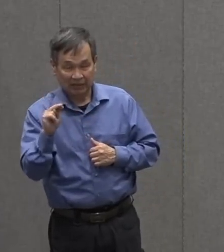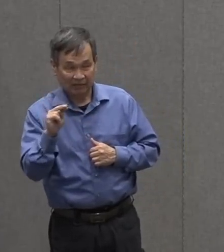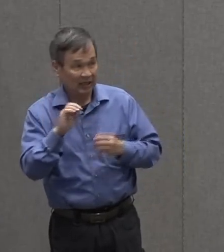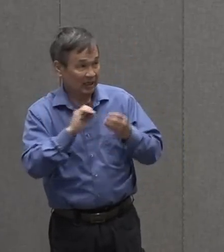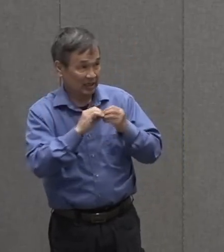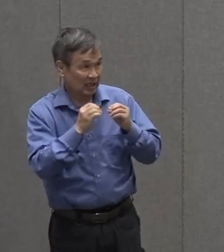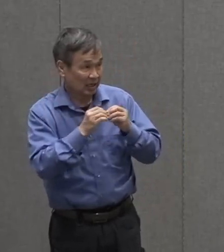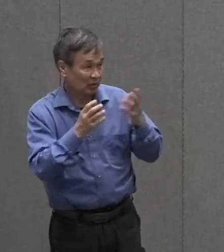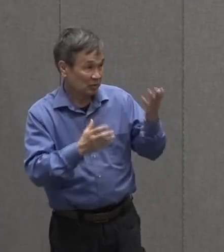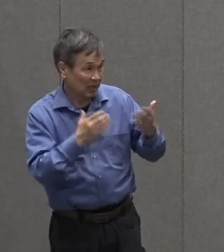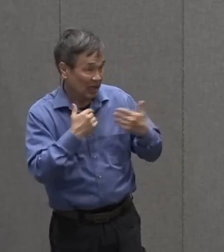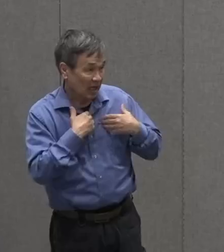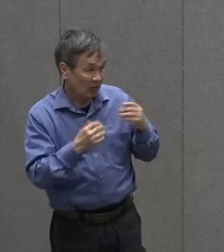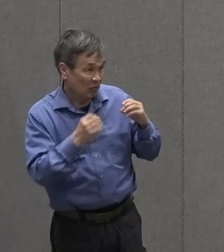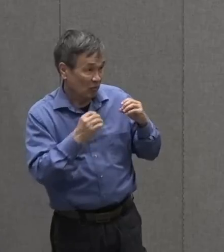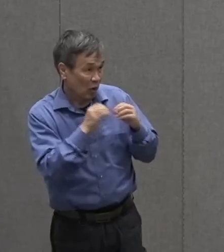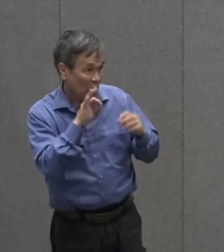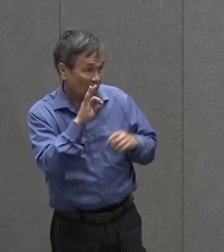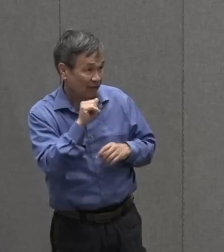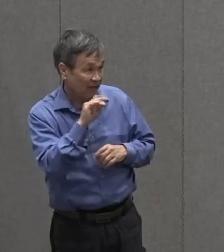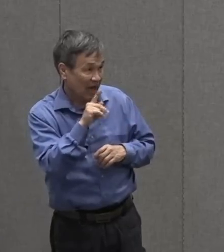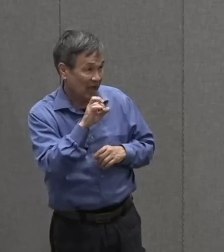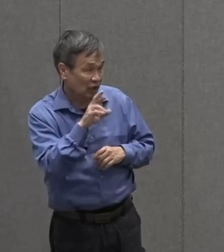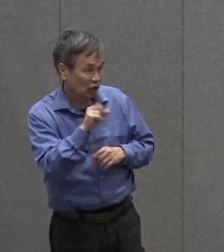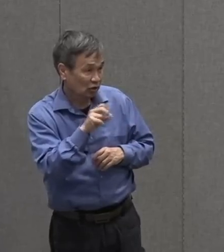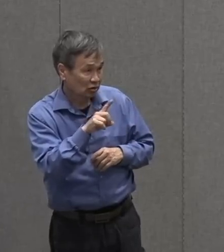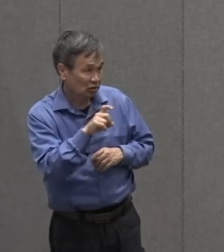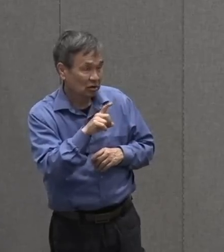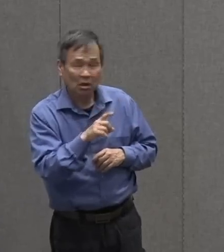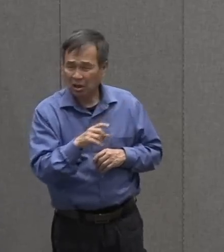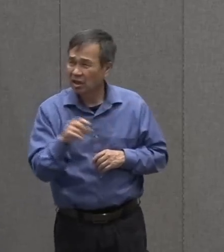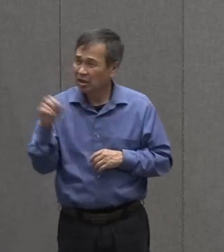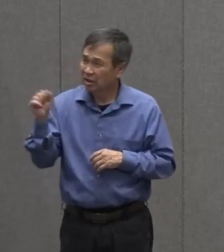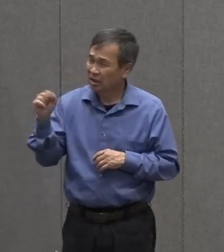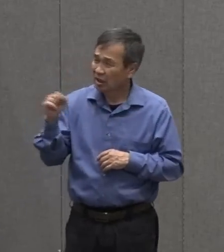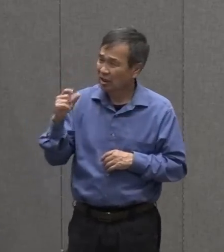might have more factors? Yeah, I mean, it looks like it cause look even 48,